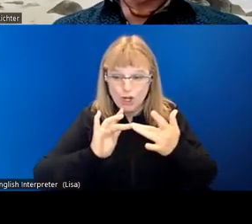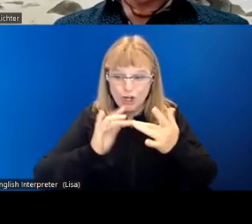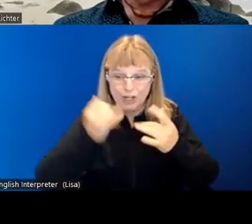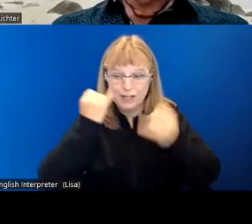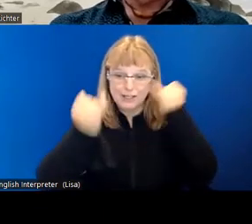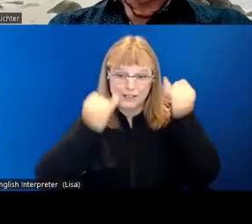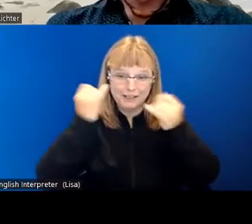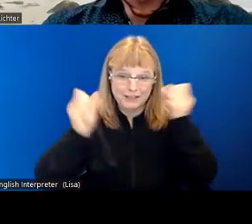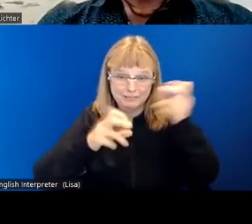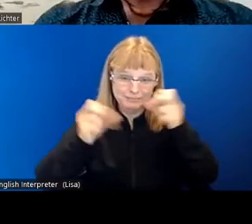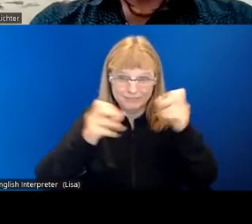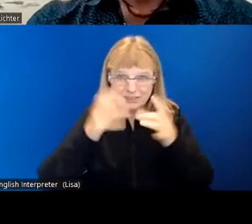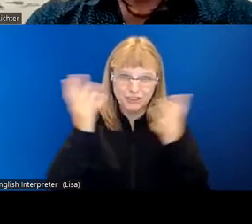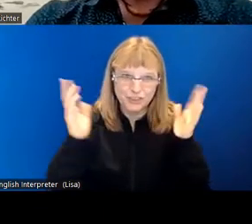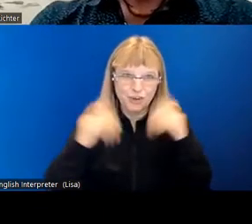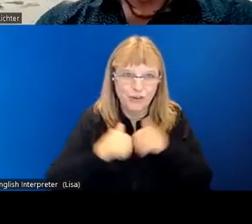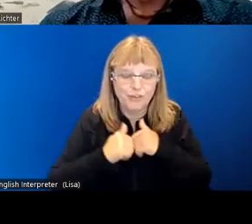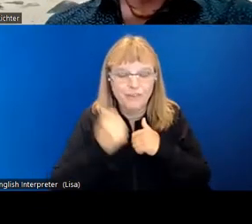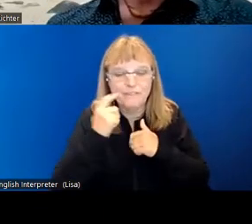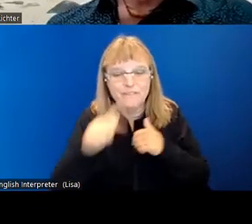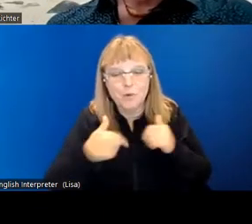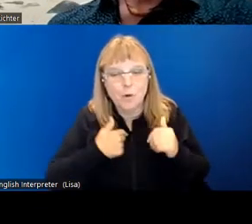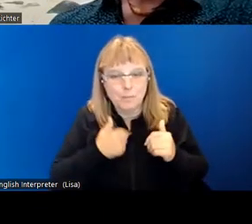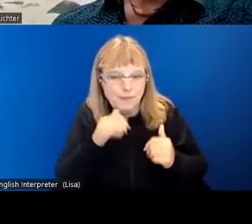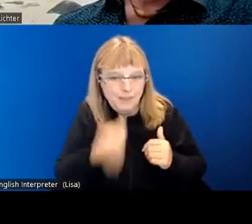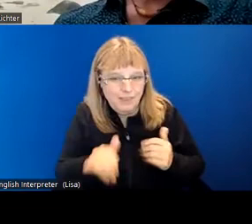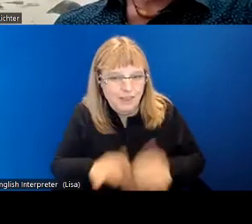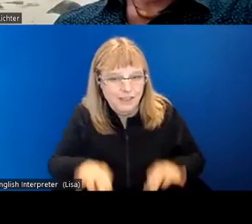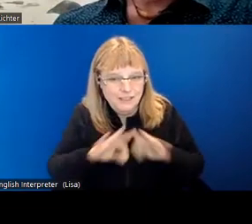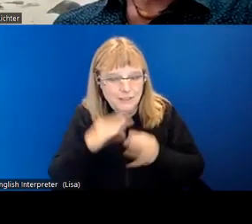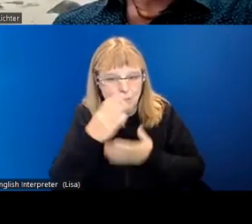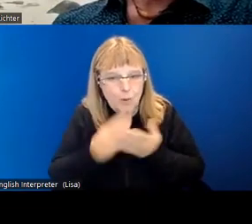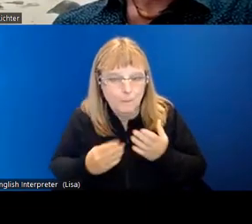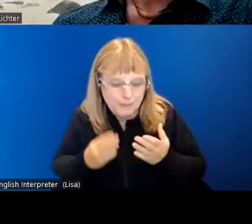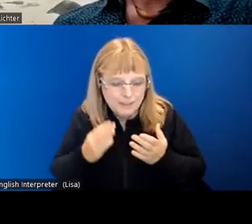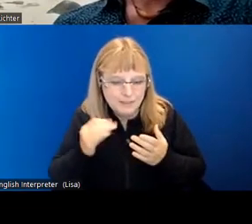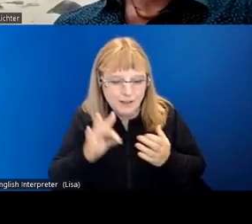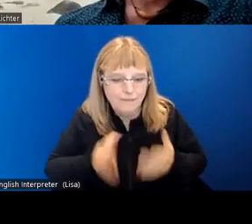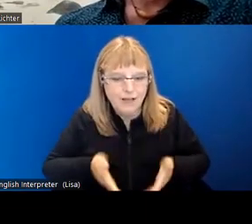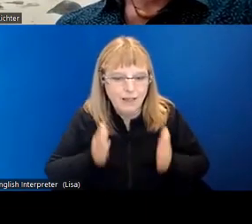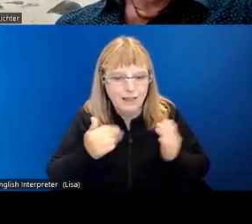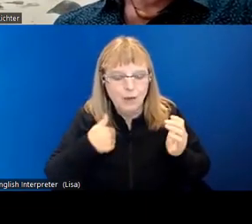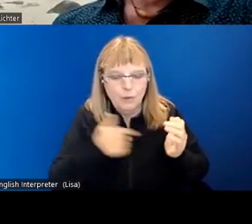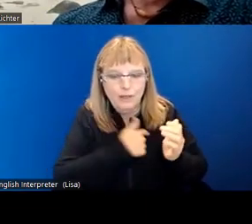So for me that's a really important piece of allowing us to do that well.